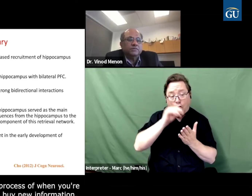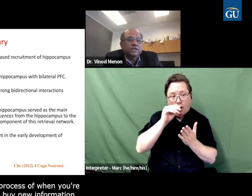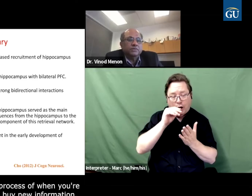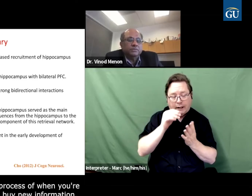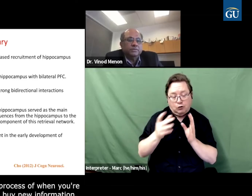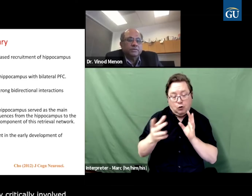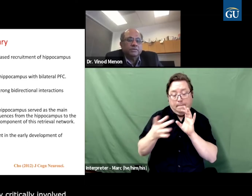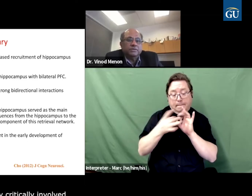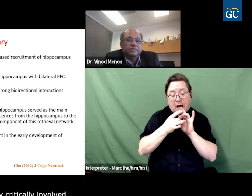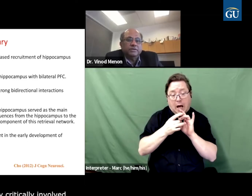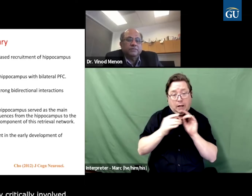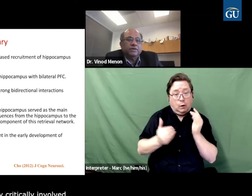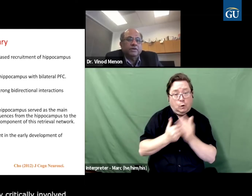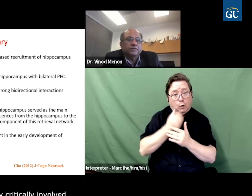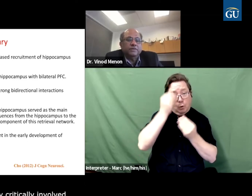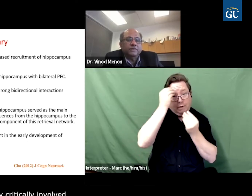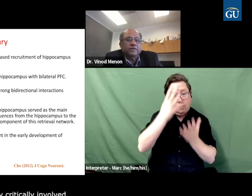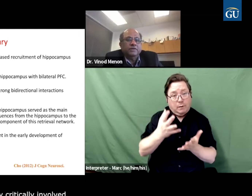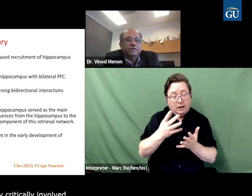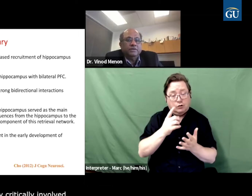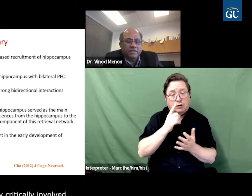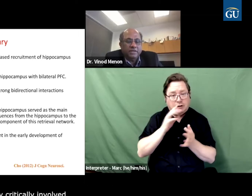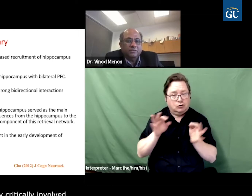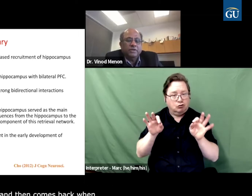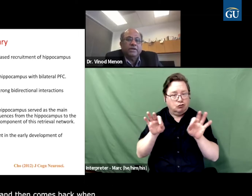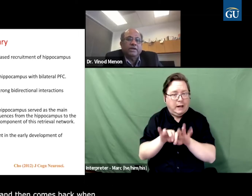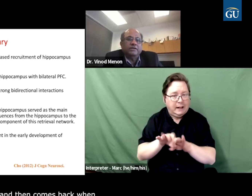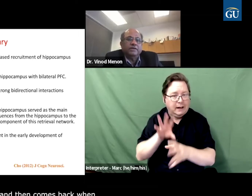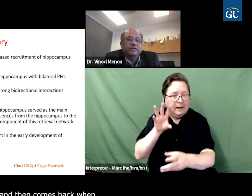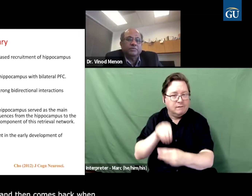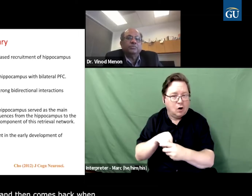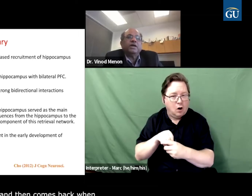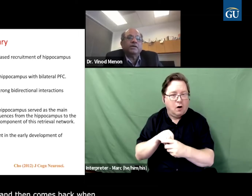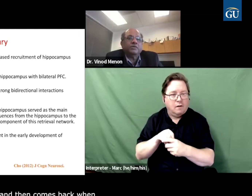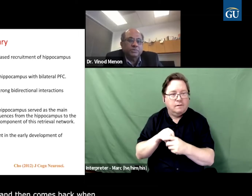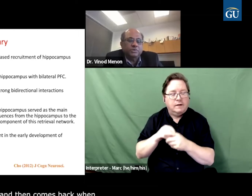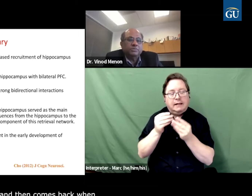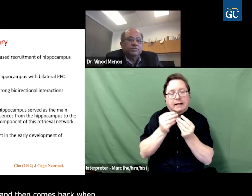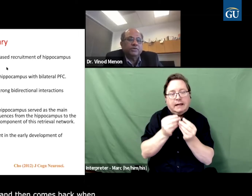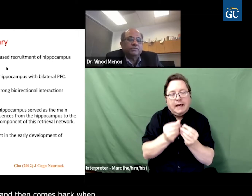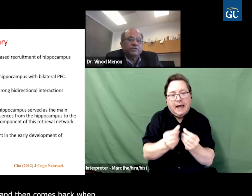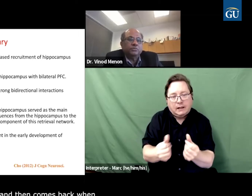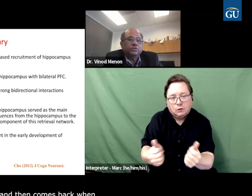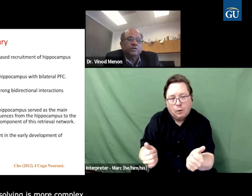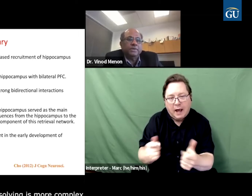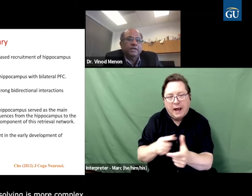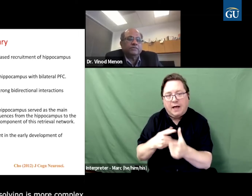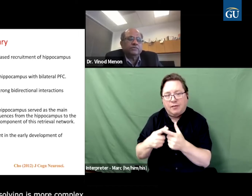information it's really pretty critically involved it decays away and